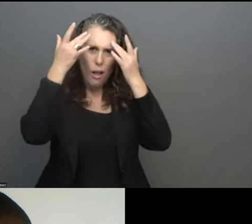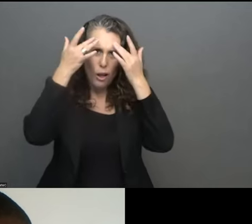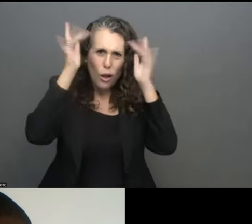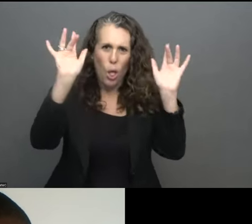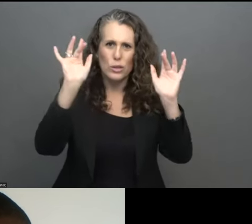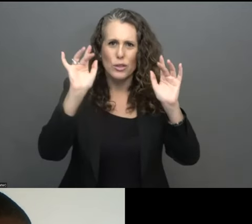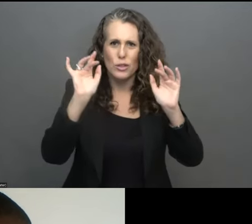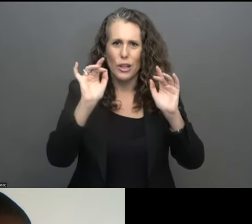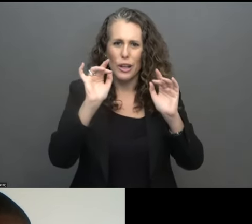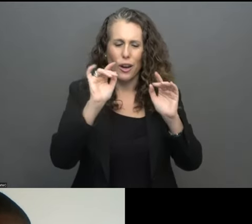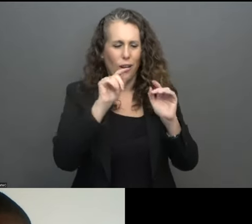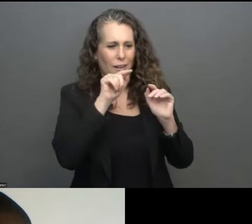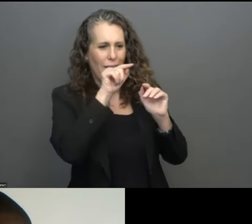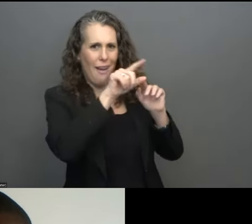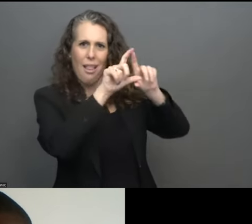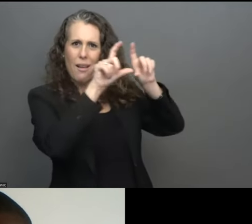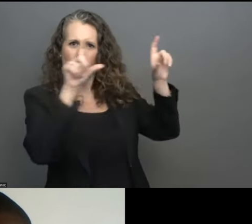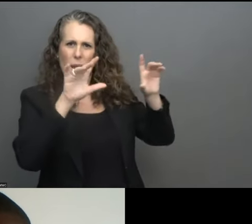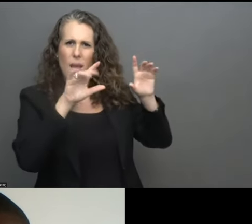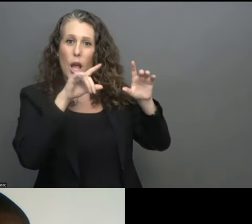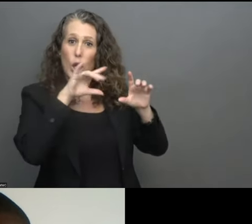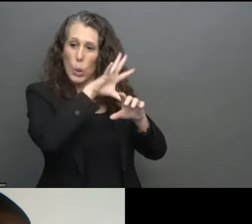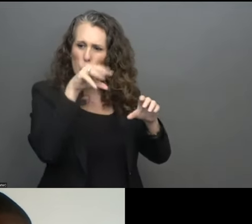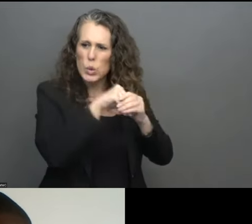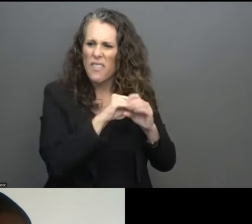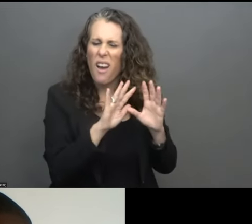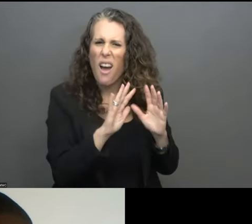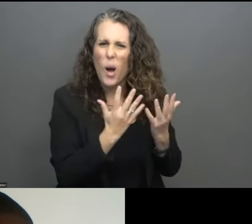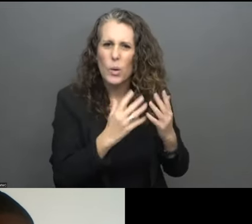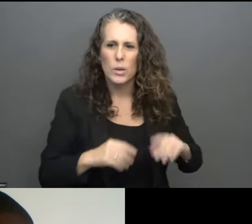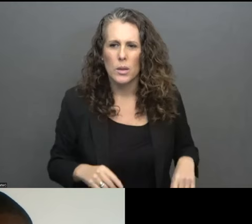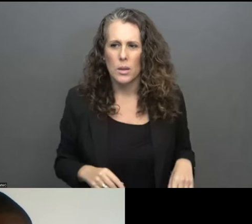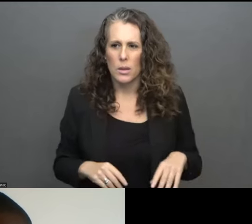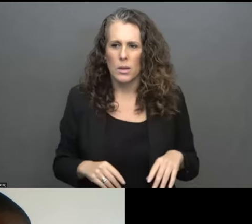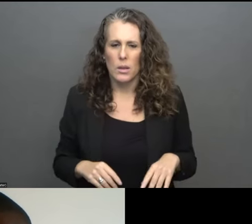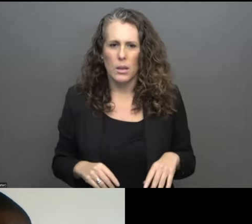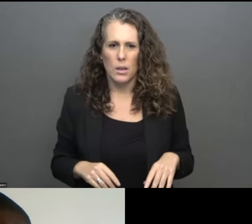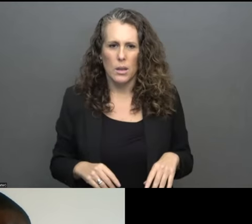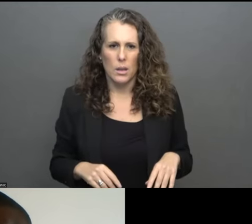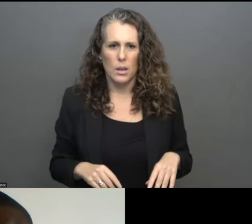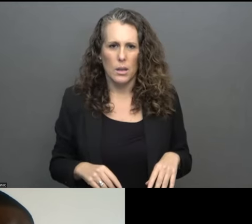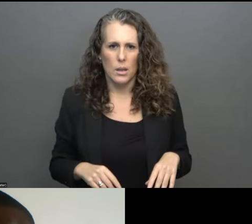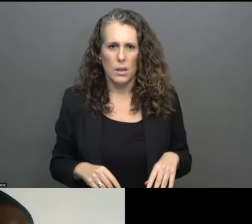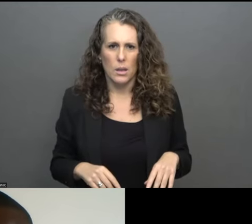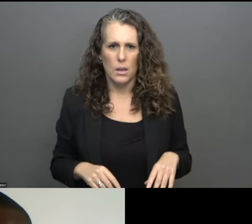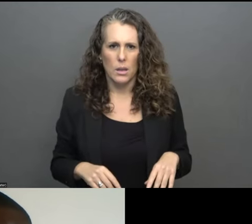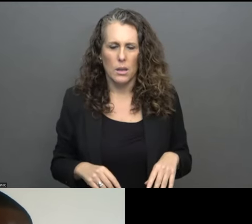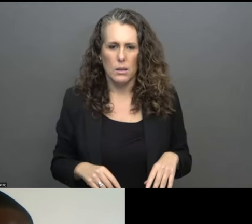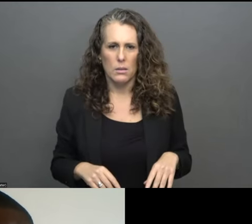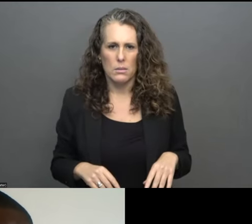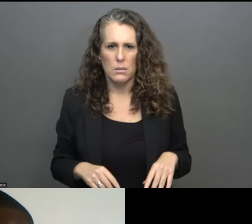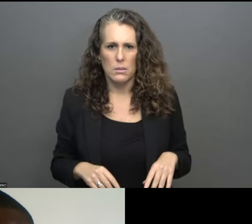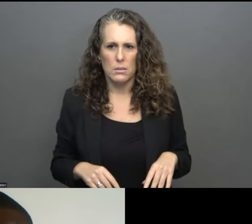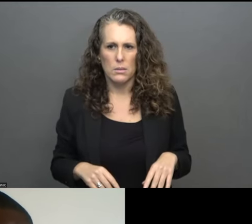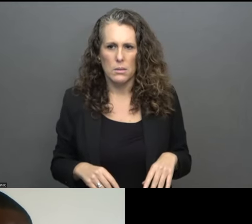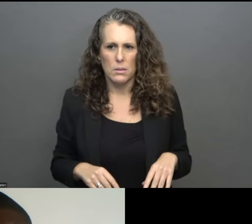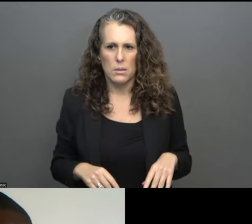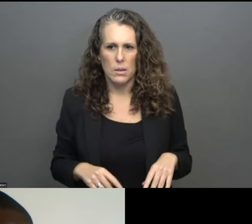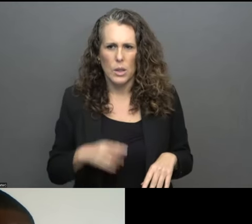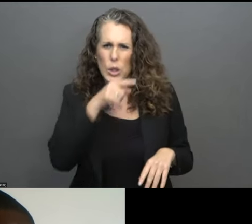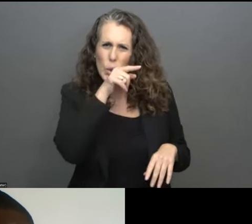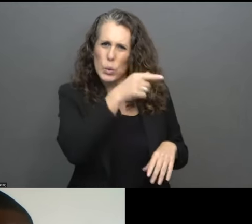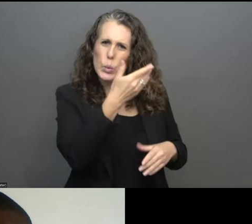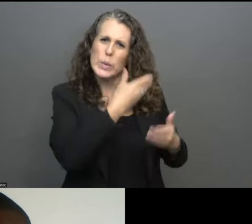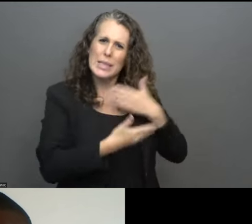the person, our suggestion, the only kept downward effective to revenues on the empathy